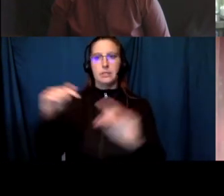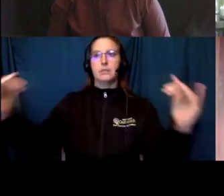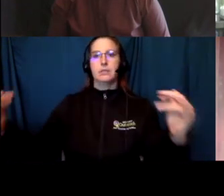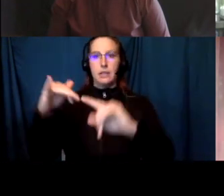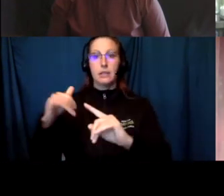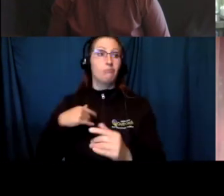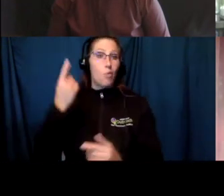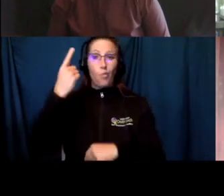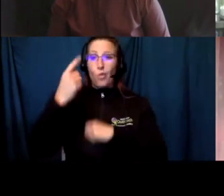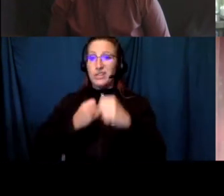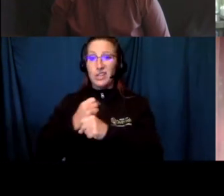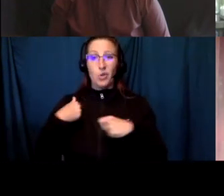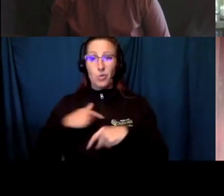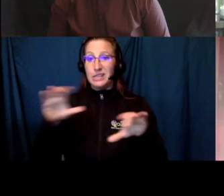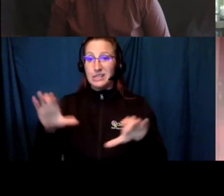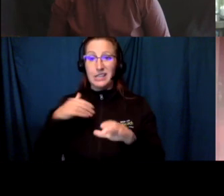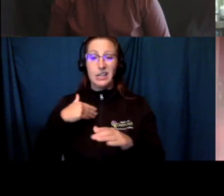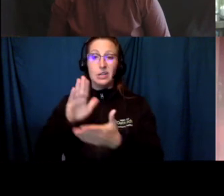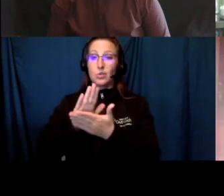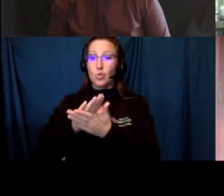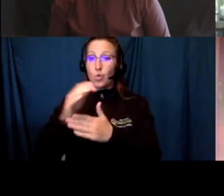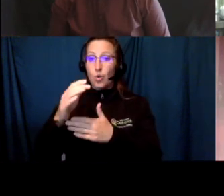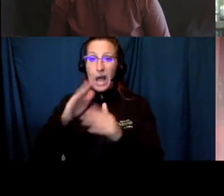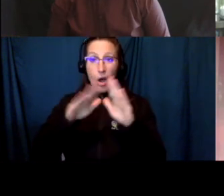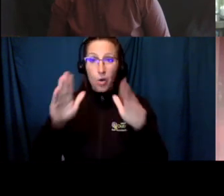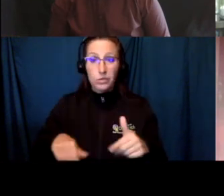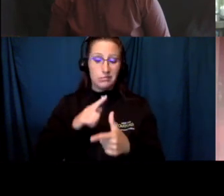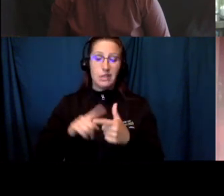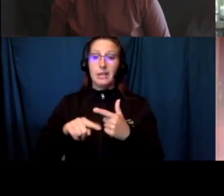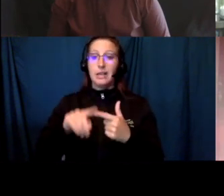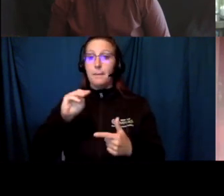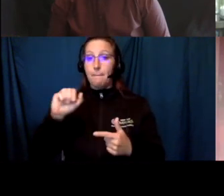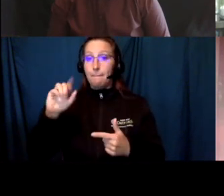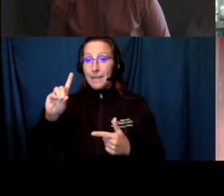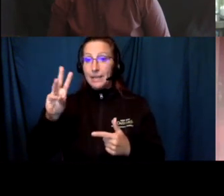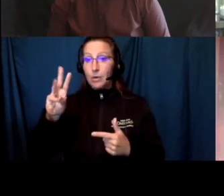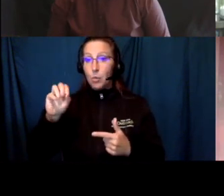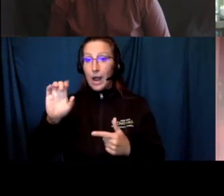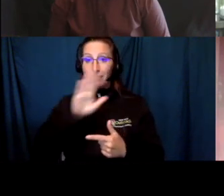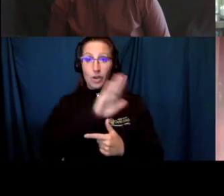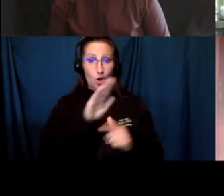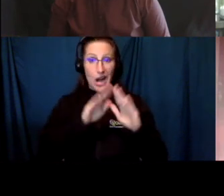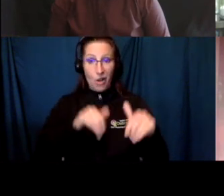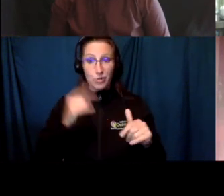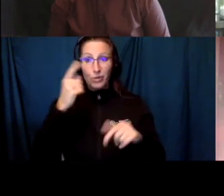one year, we did it in the midwife's home one year. So the families ...that community feels more